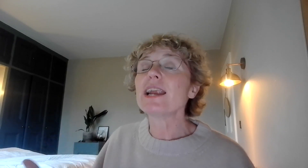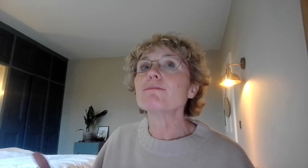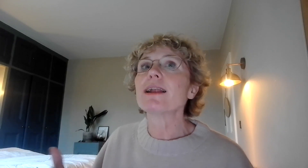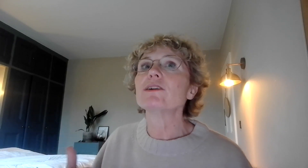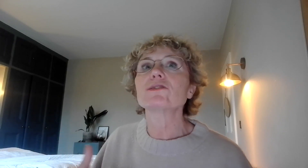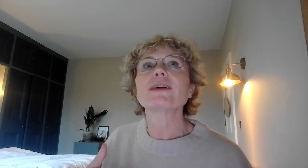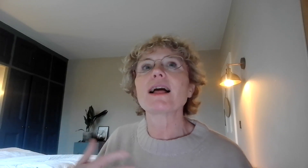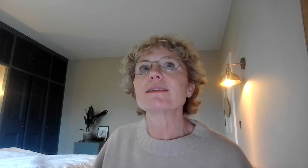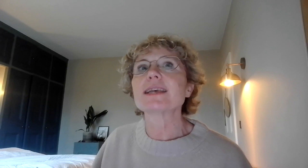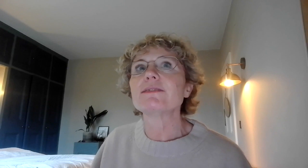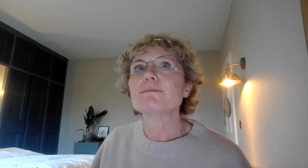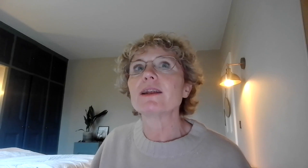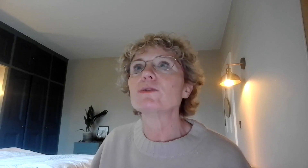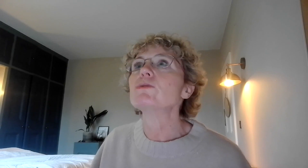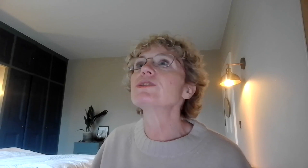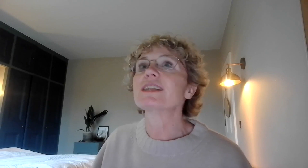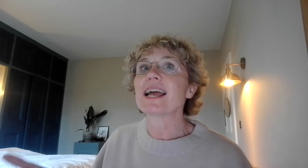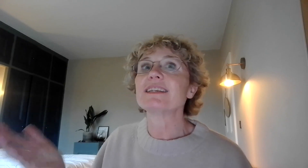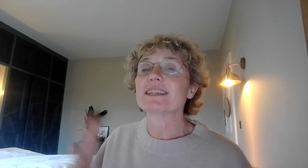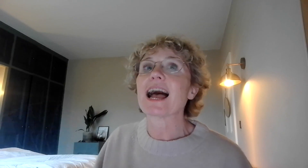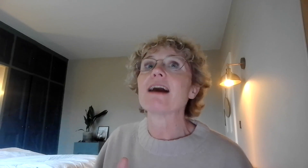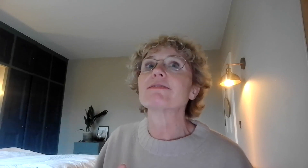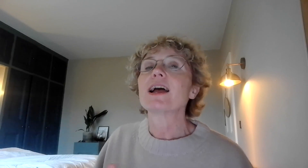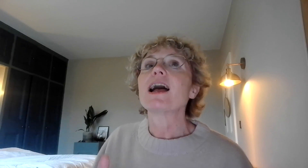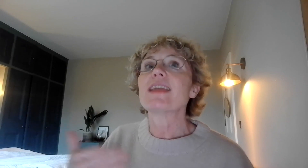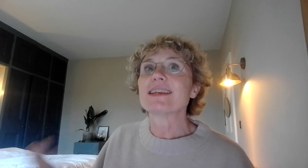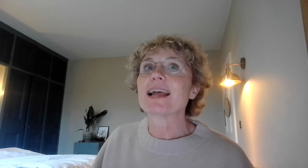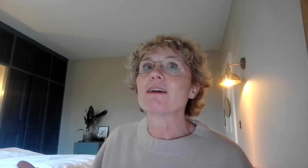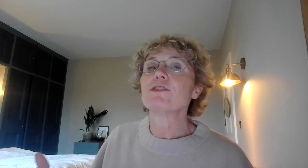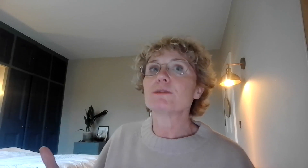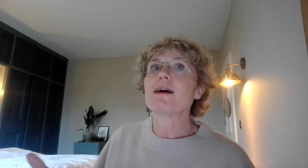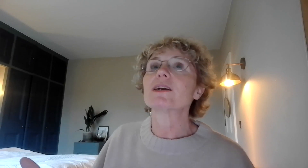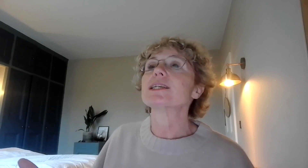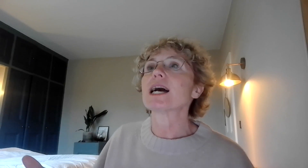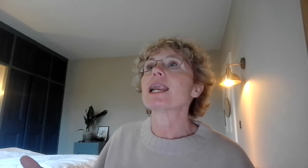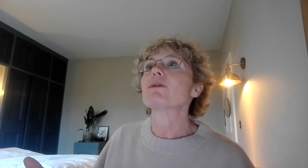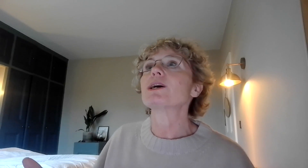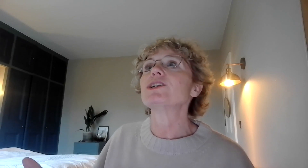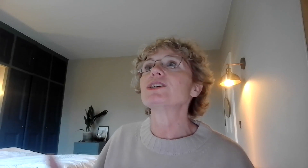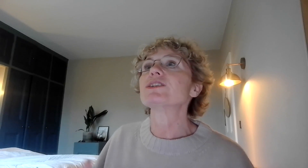training manuals or their health and safety manuals to their staff, and their staff use American Sign Language.